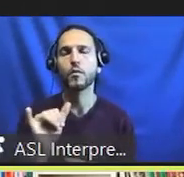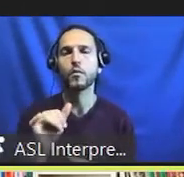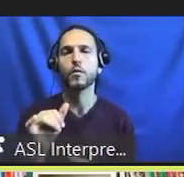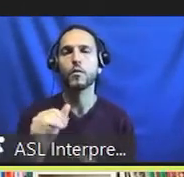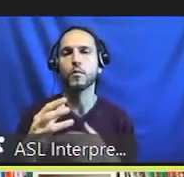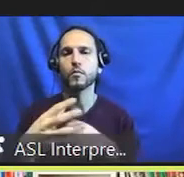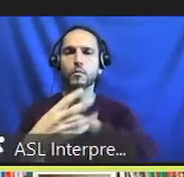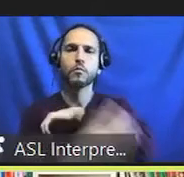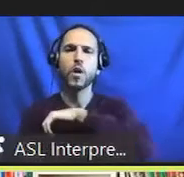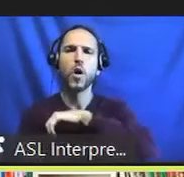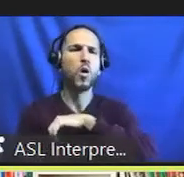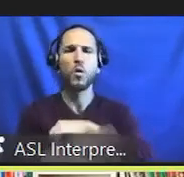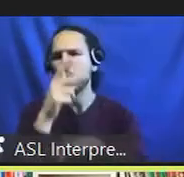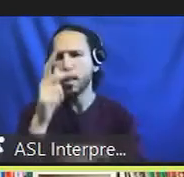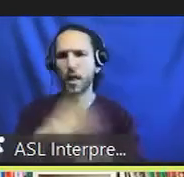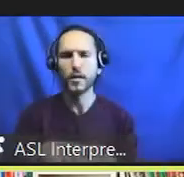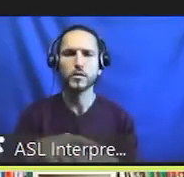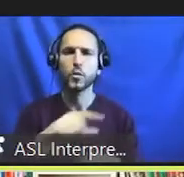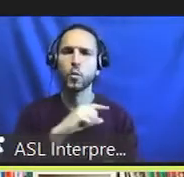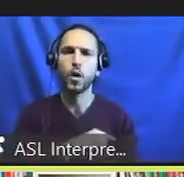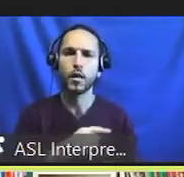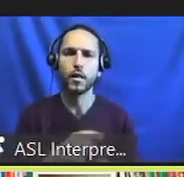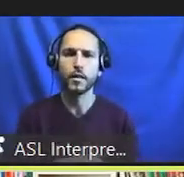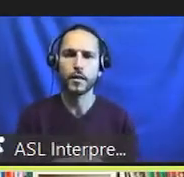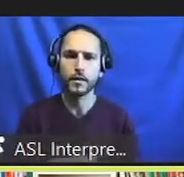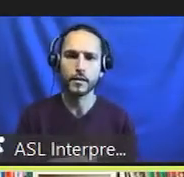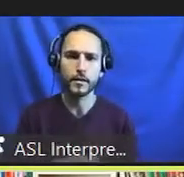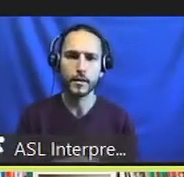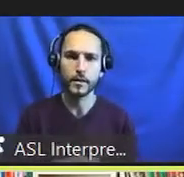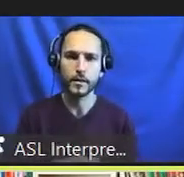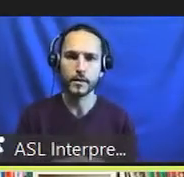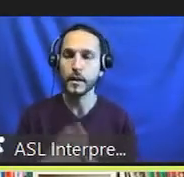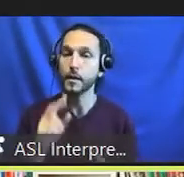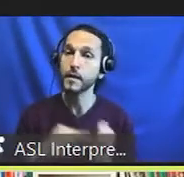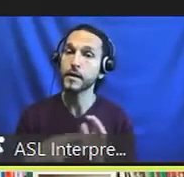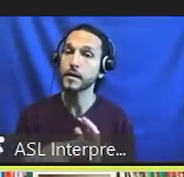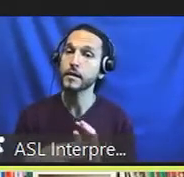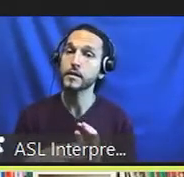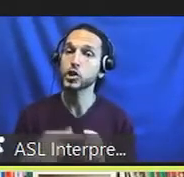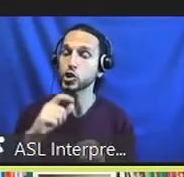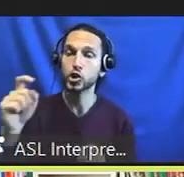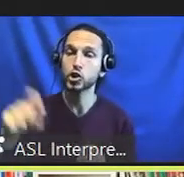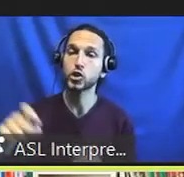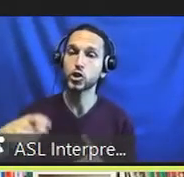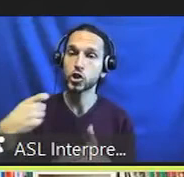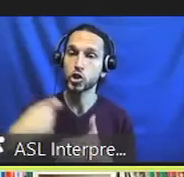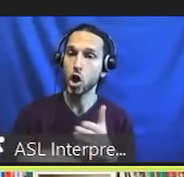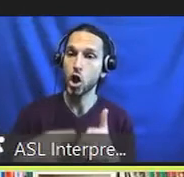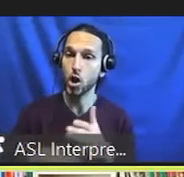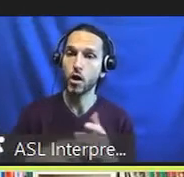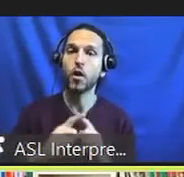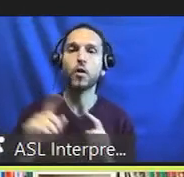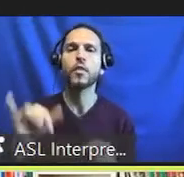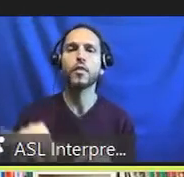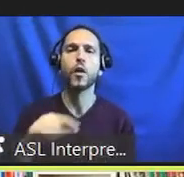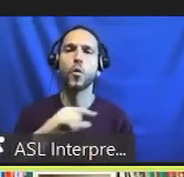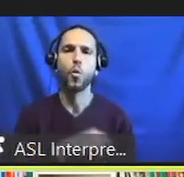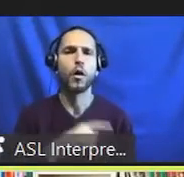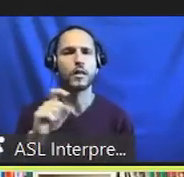So it wasn't just the fact that it shouldn't be charged for at all, but also that the quality has to improve.